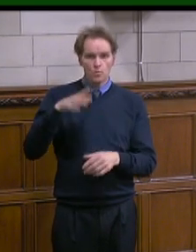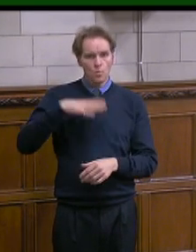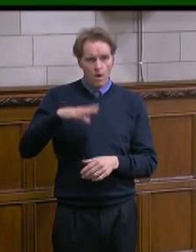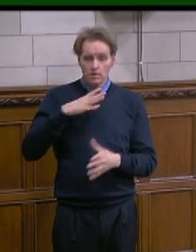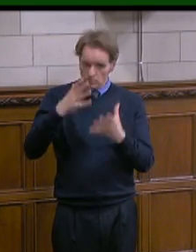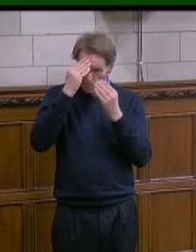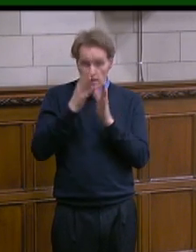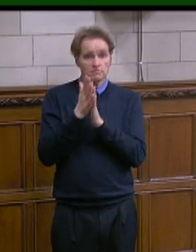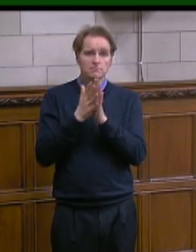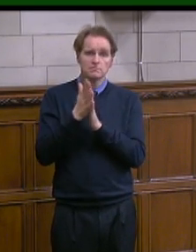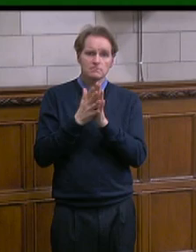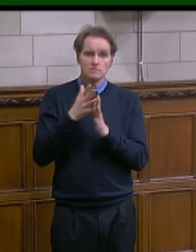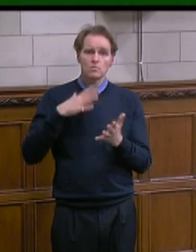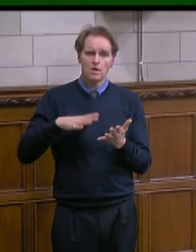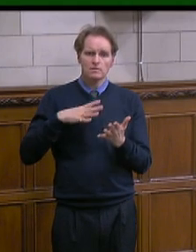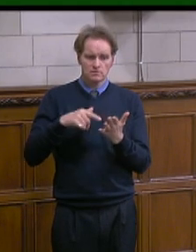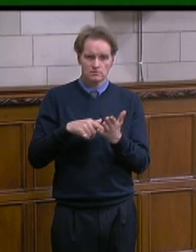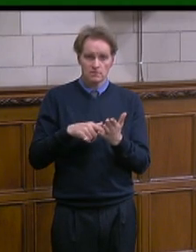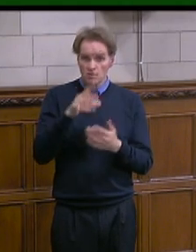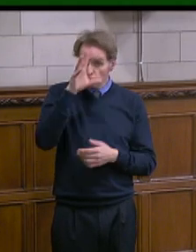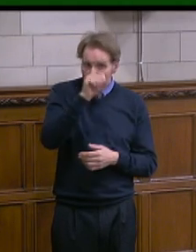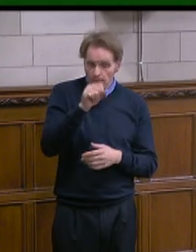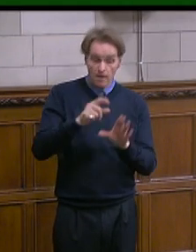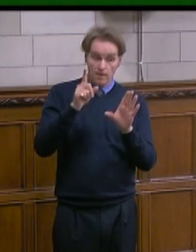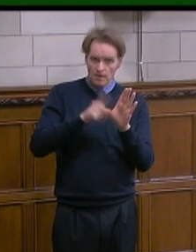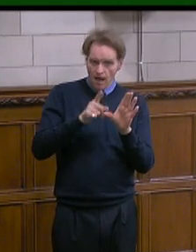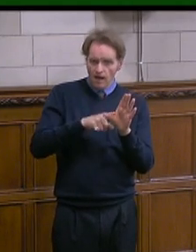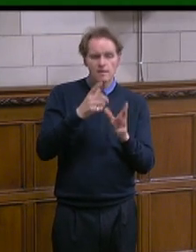We have to remember that young people get old, whether we like it or not.